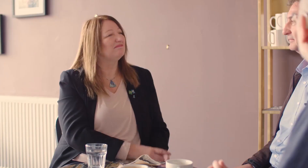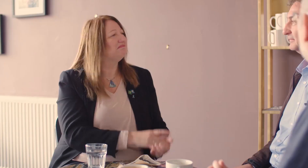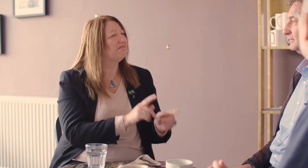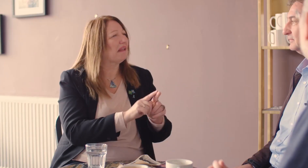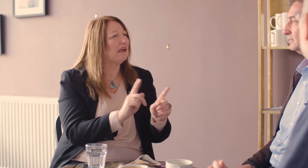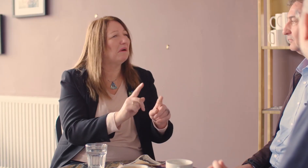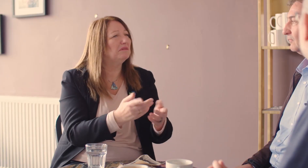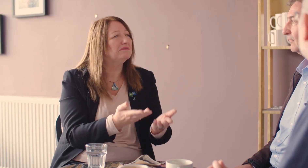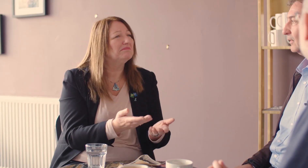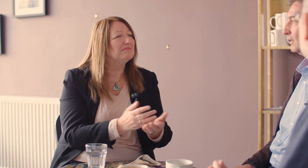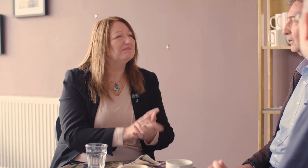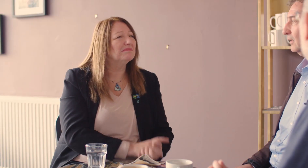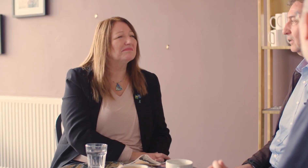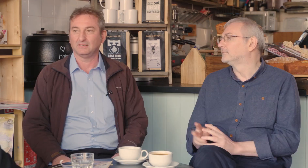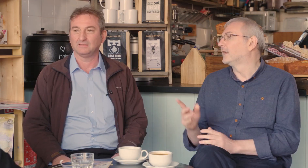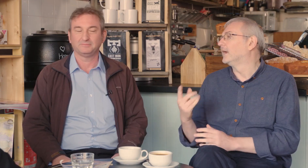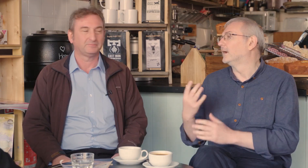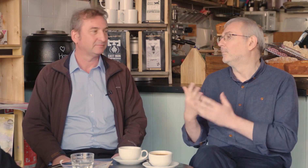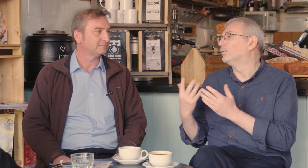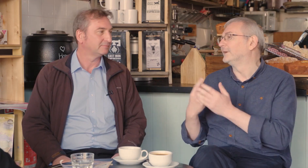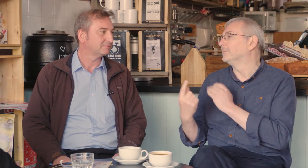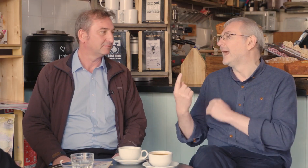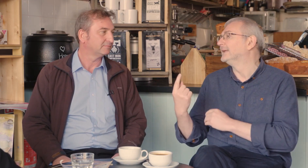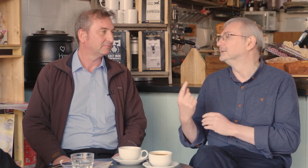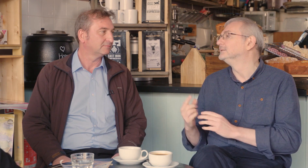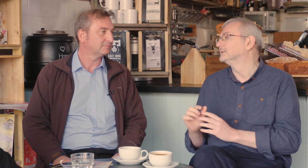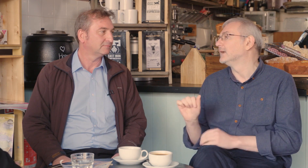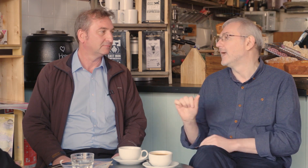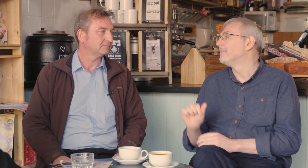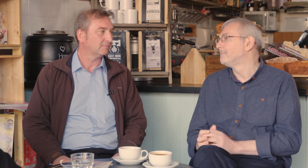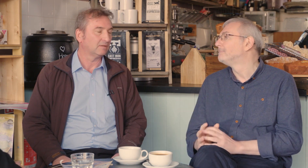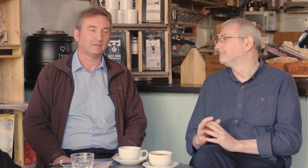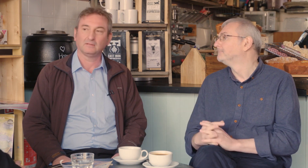In what way, do you think? - More independent, definitely.